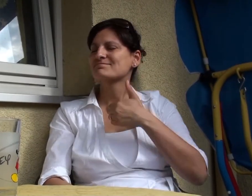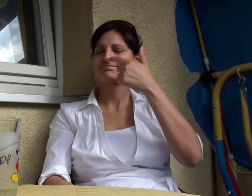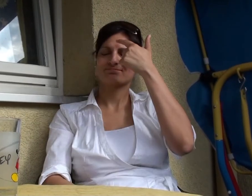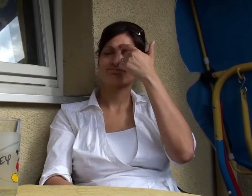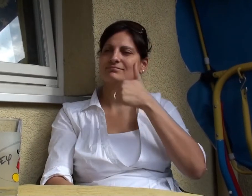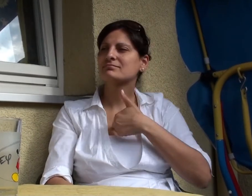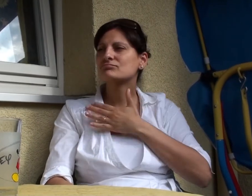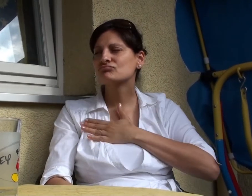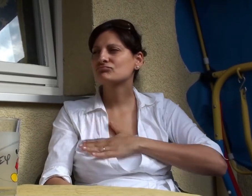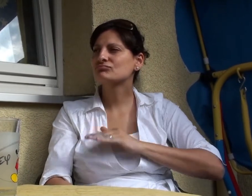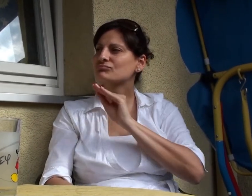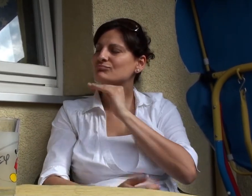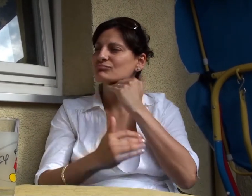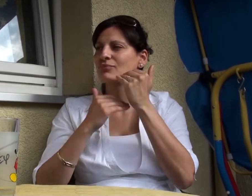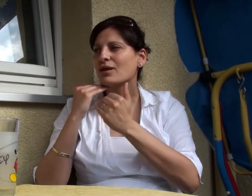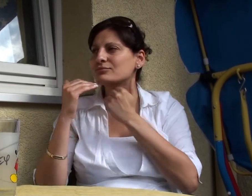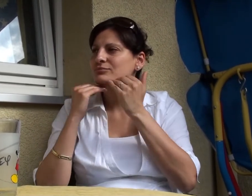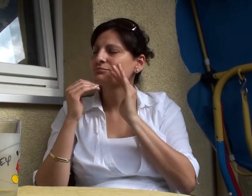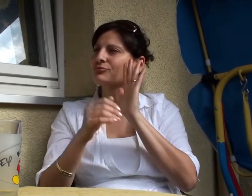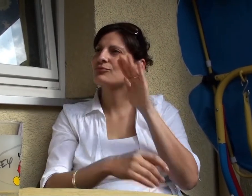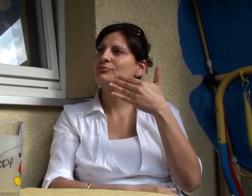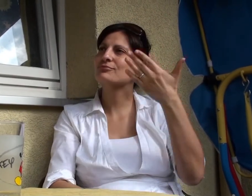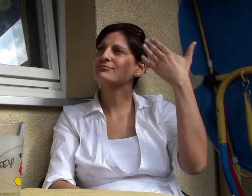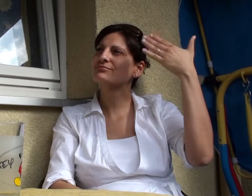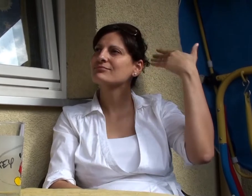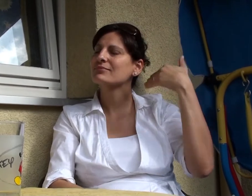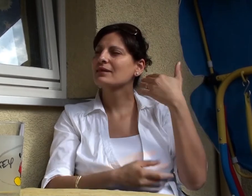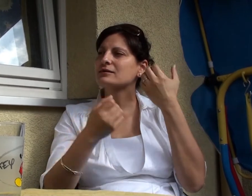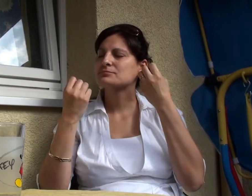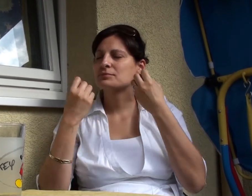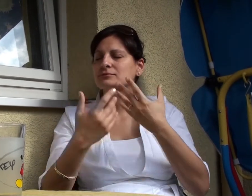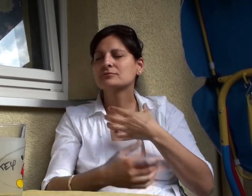I have to tell you something sad about Tom.